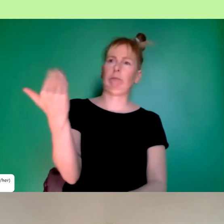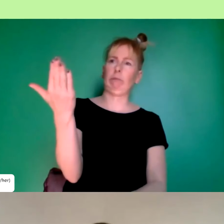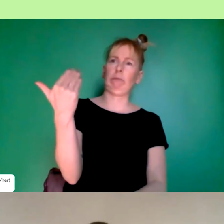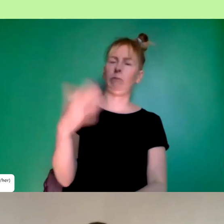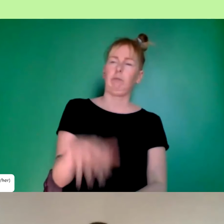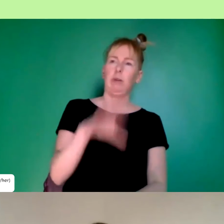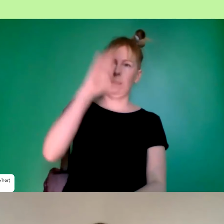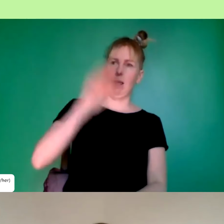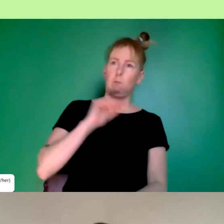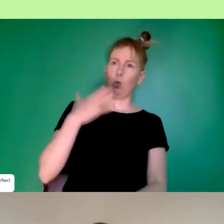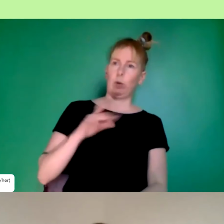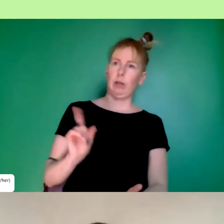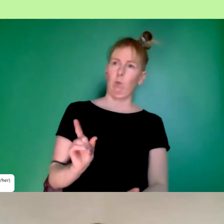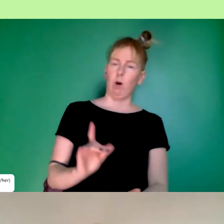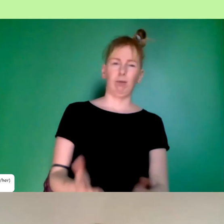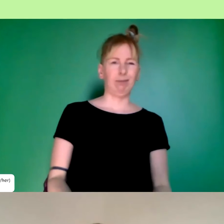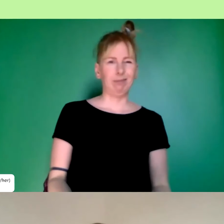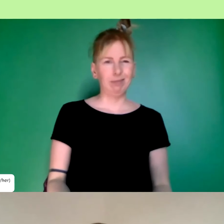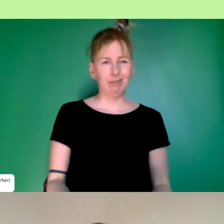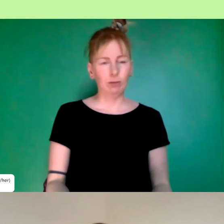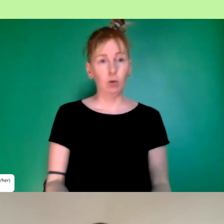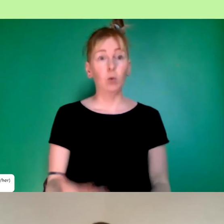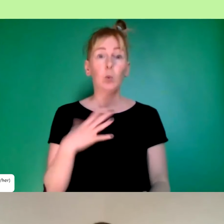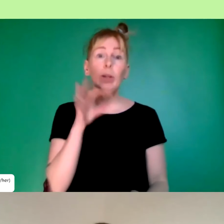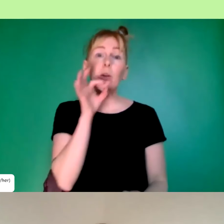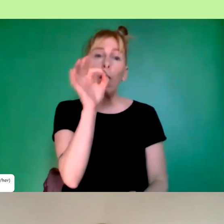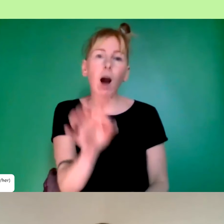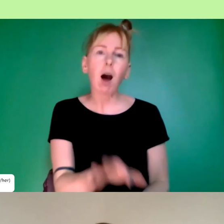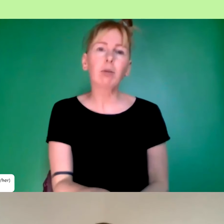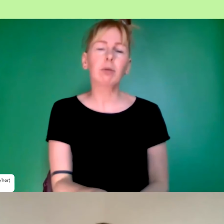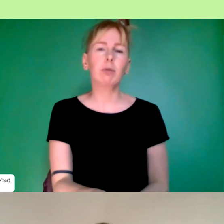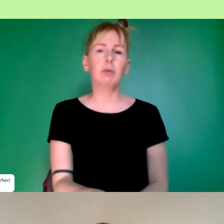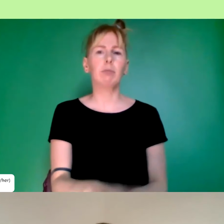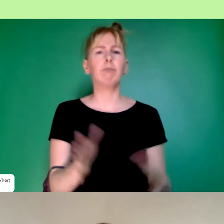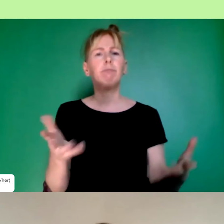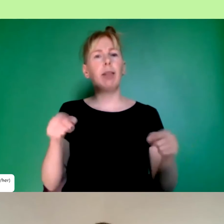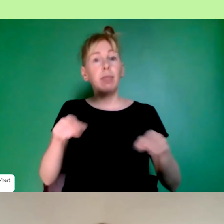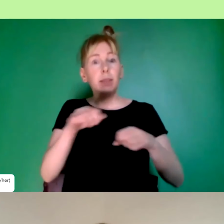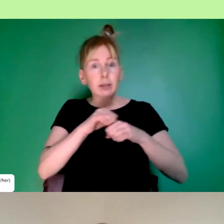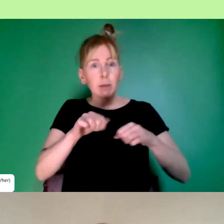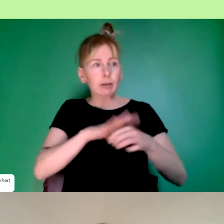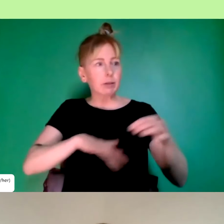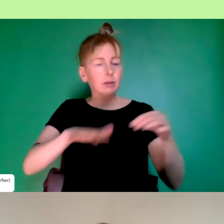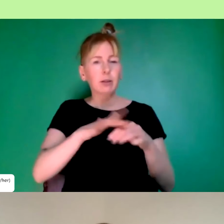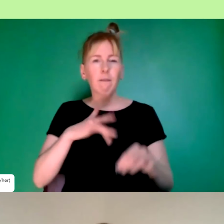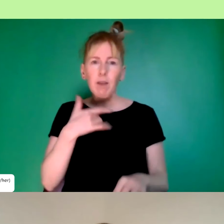question like, you know, how is the space making you feel, you know, is this a space that